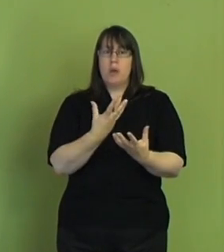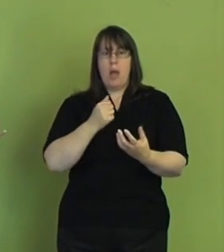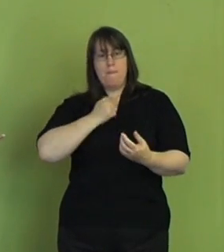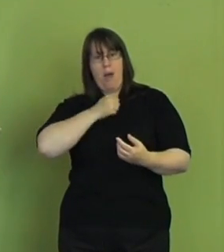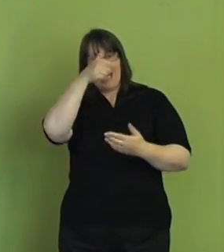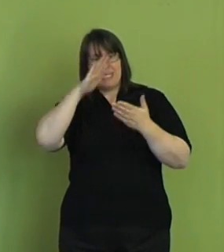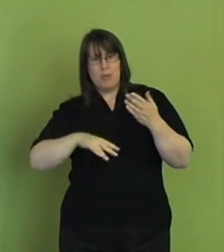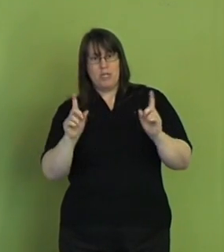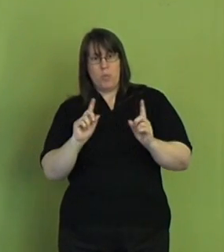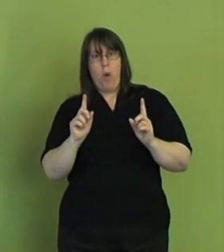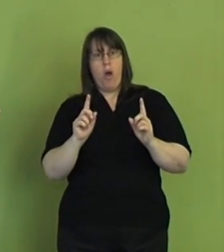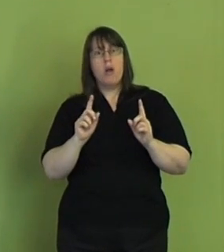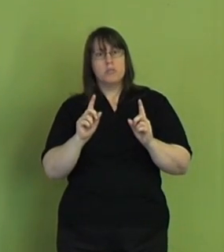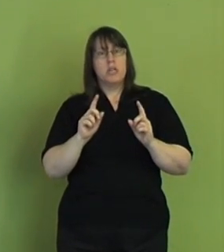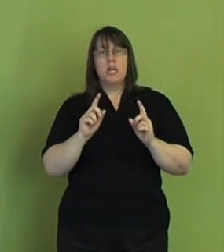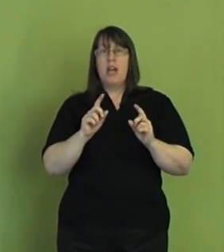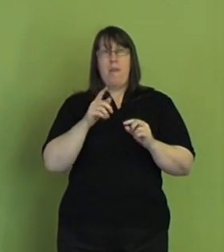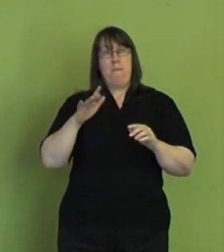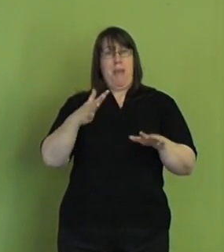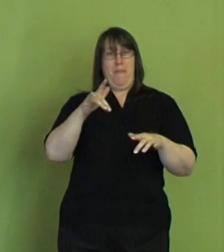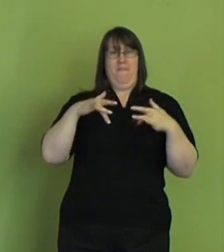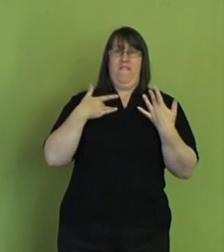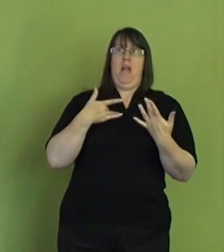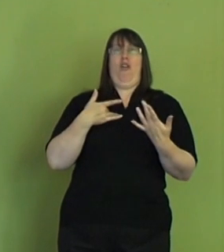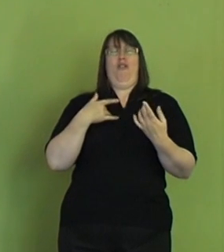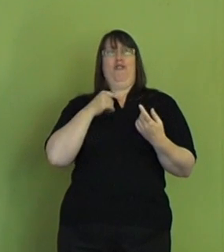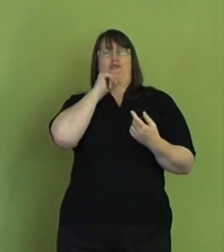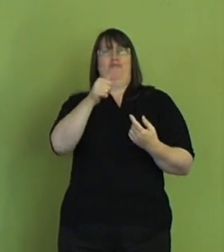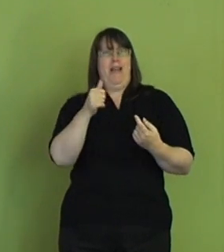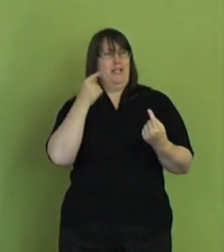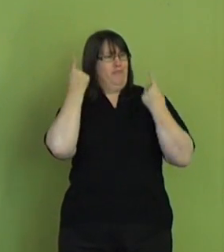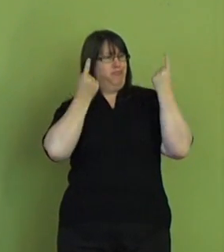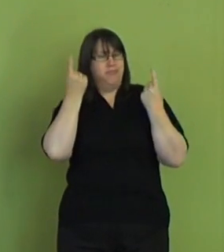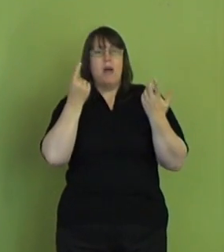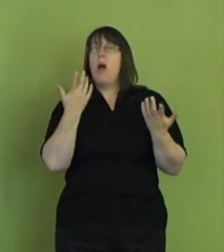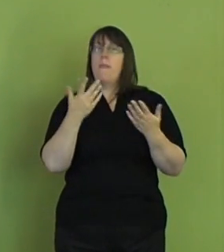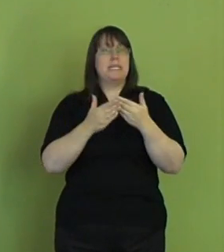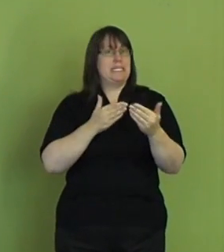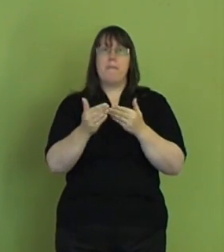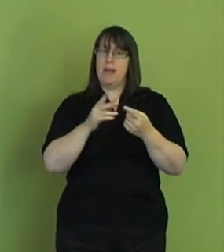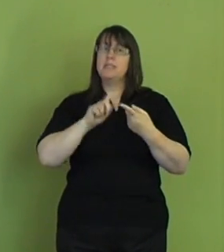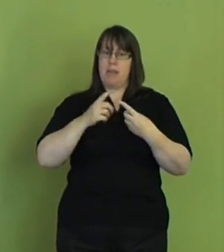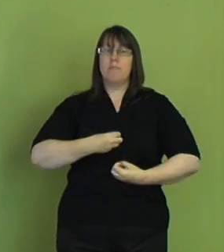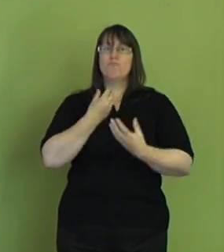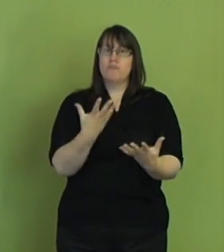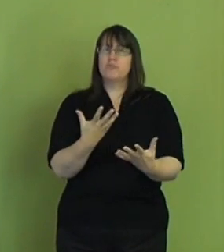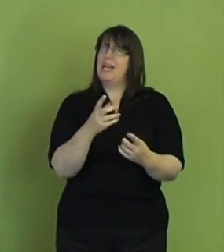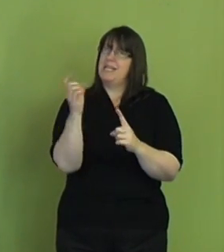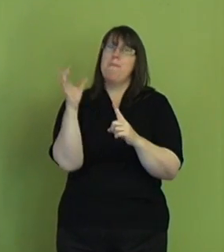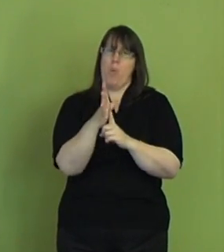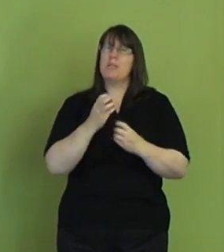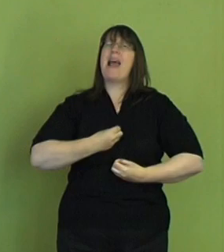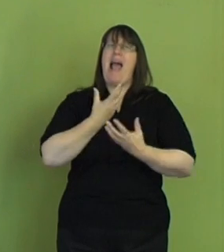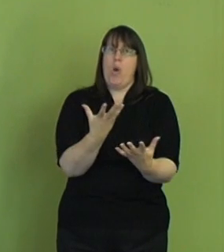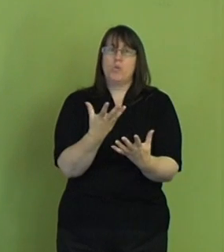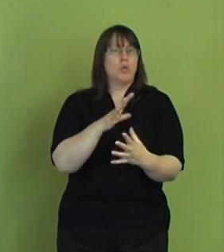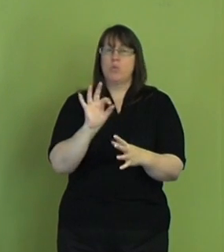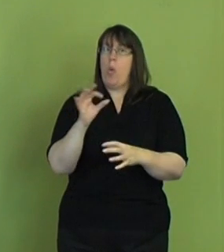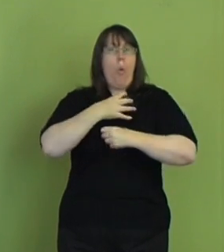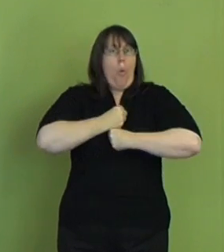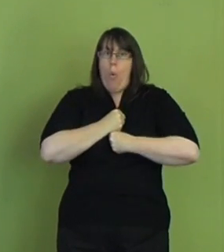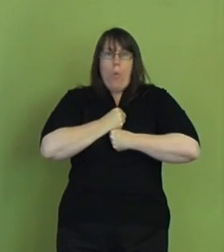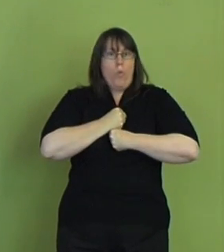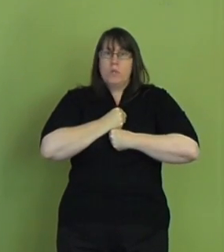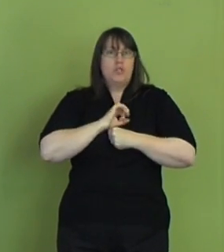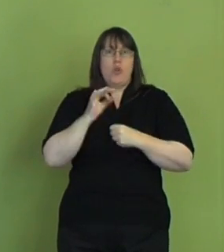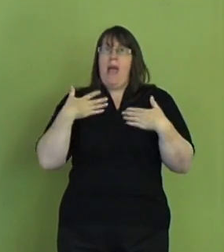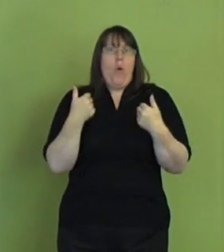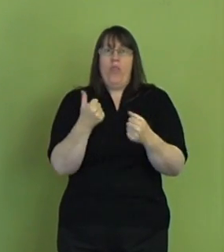no matter how crazy they may seem, is incredibly important.